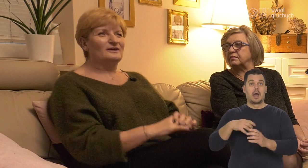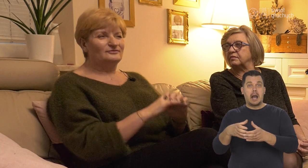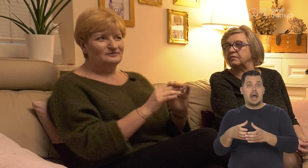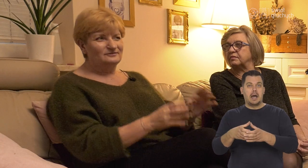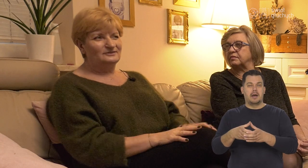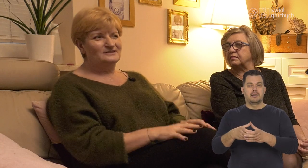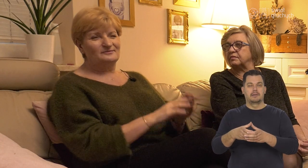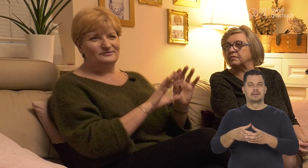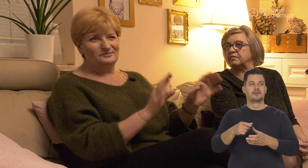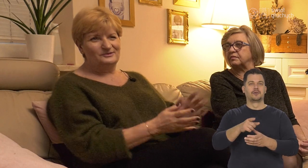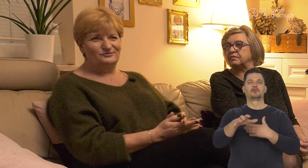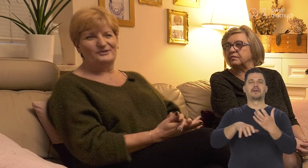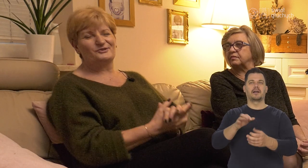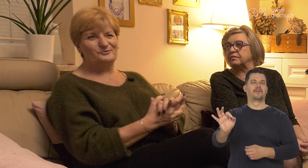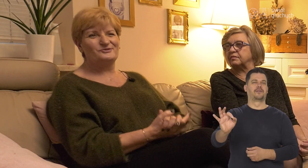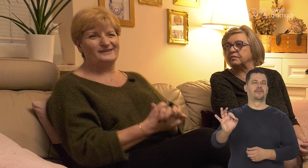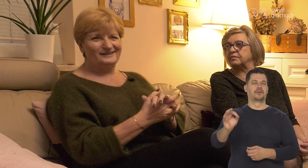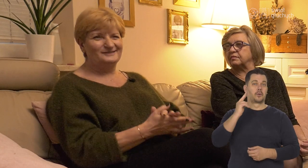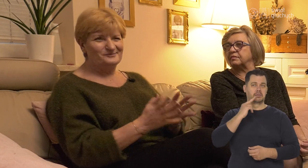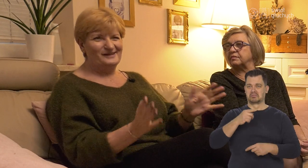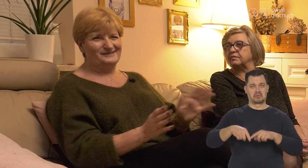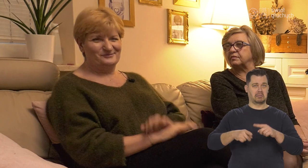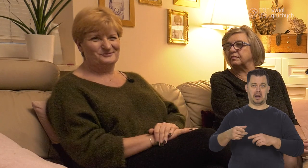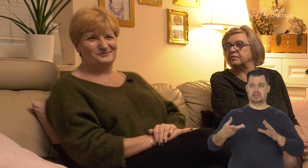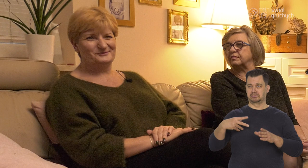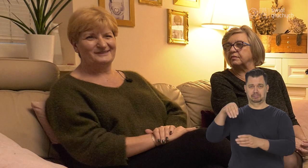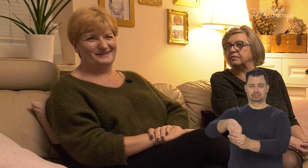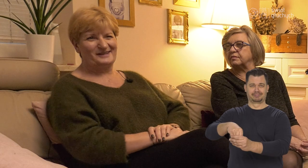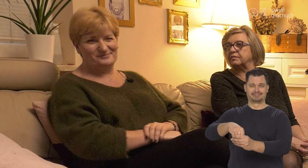I'm already in their world, I'm already functioning so normally.